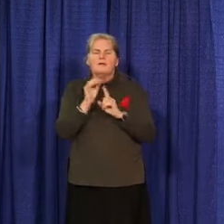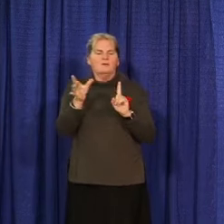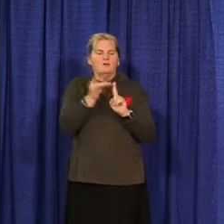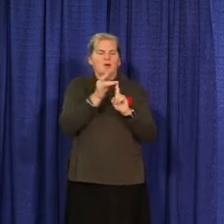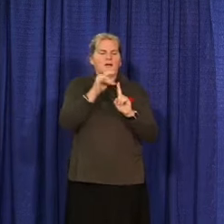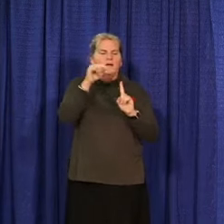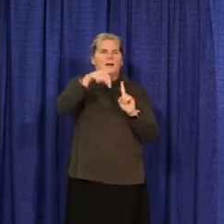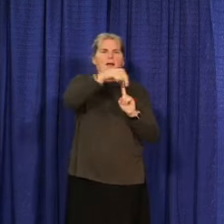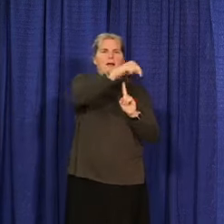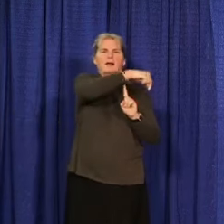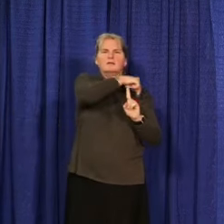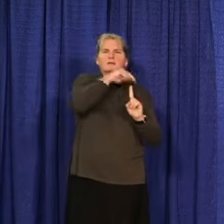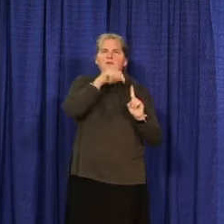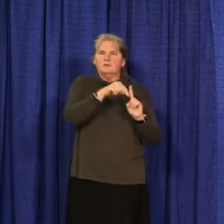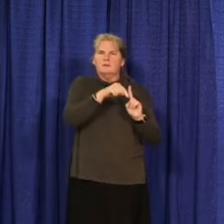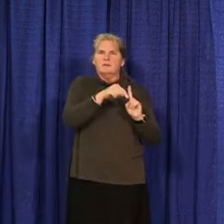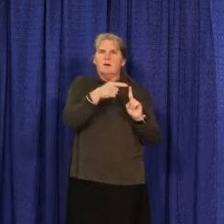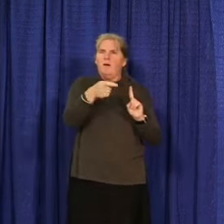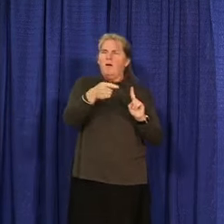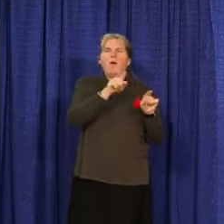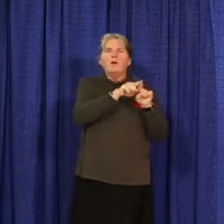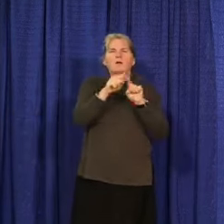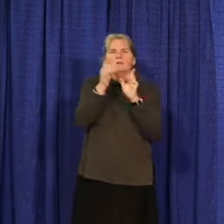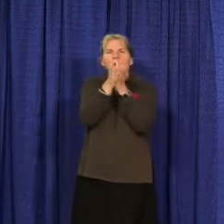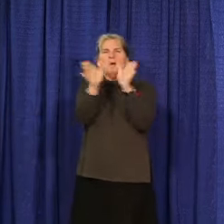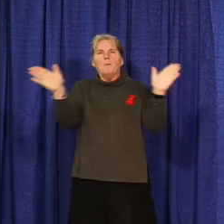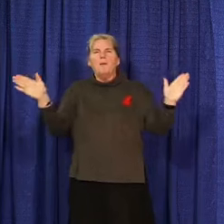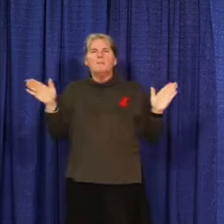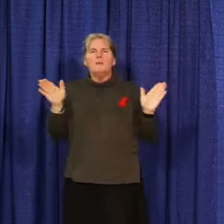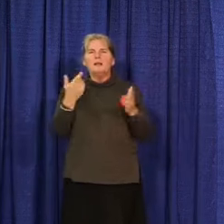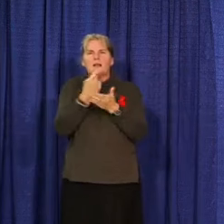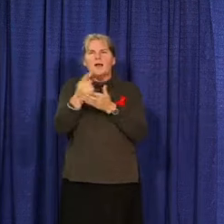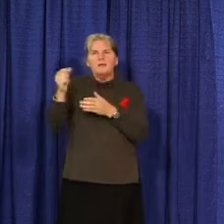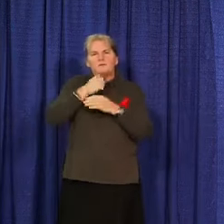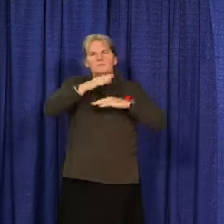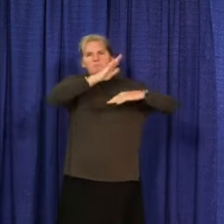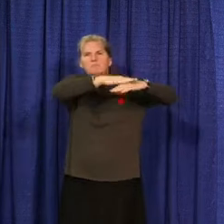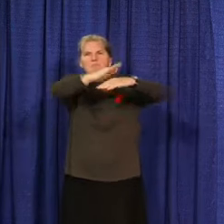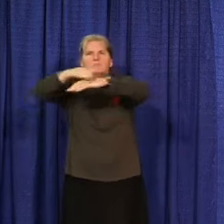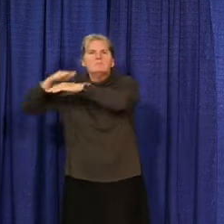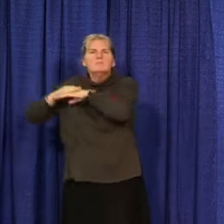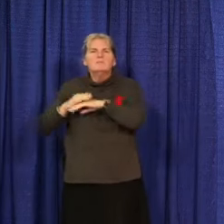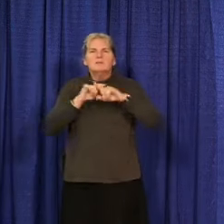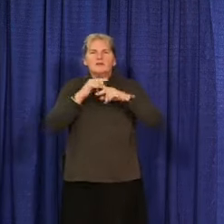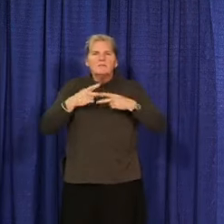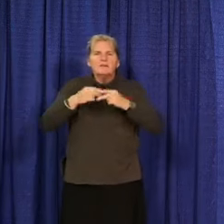individuals through contact tracing and asked people respond to the public notifications from last week.